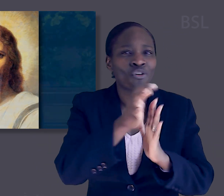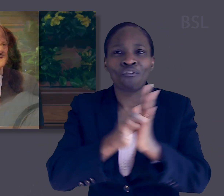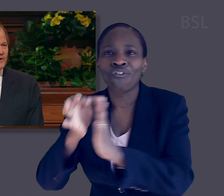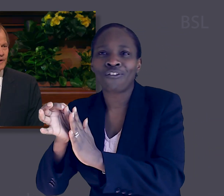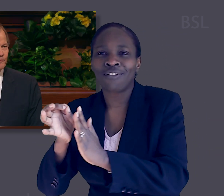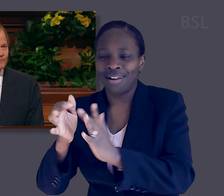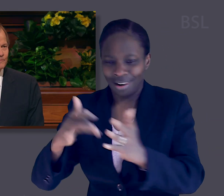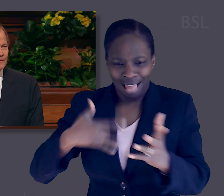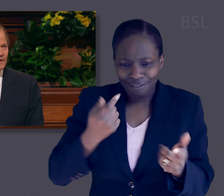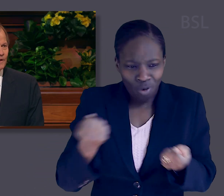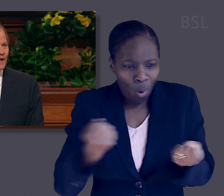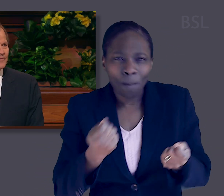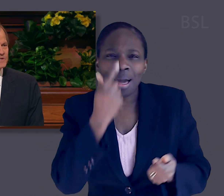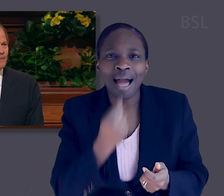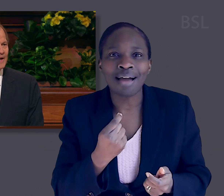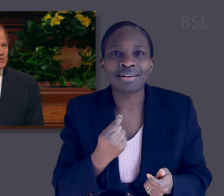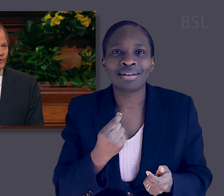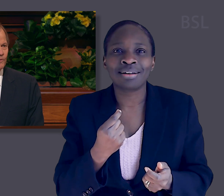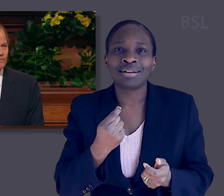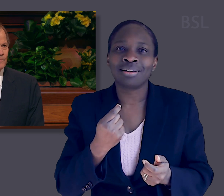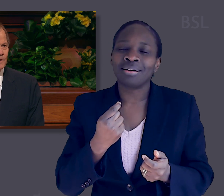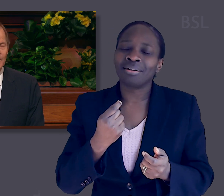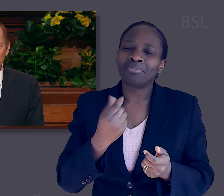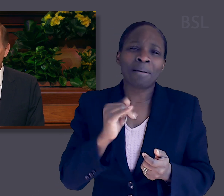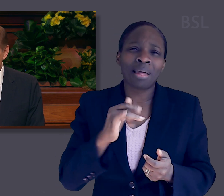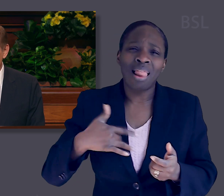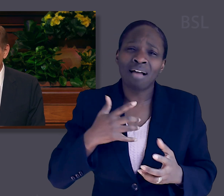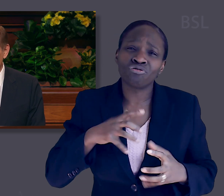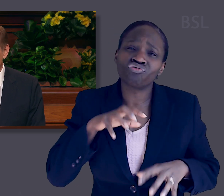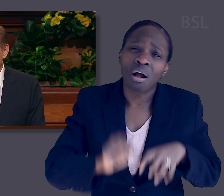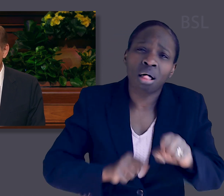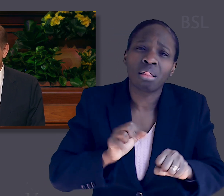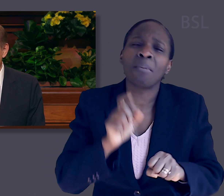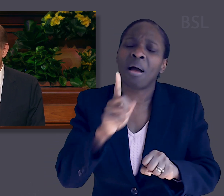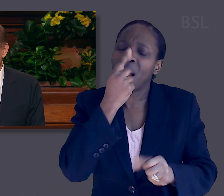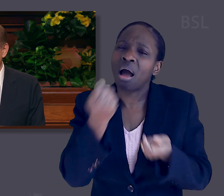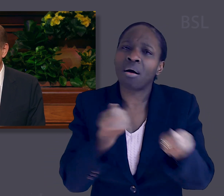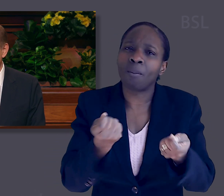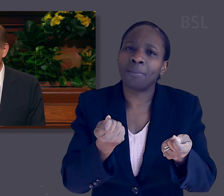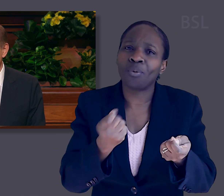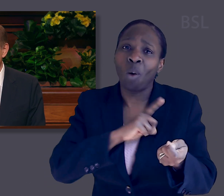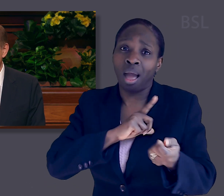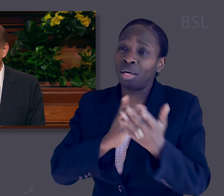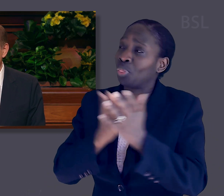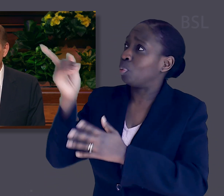Because of Him, life is manageable—especially the painful moments.